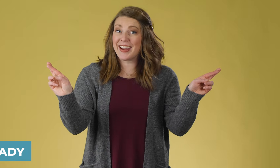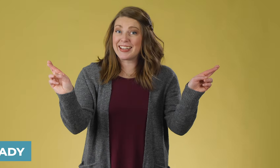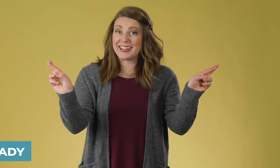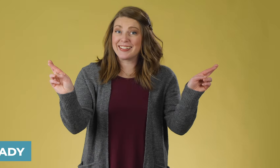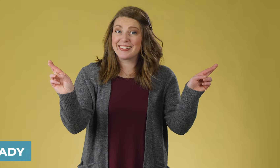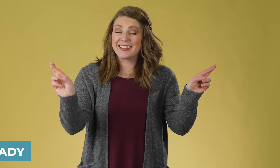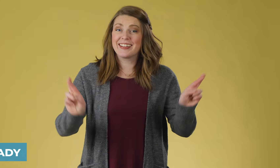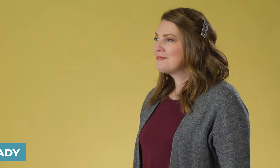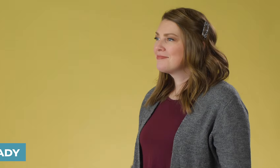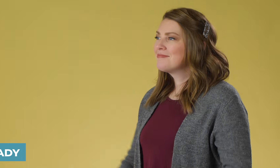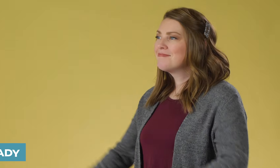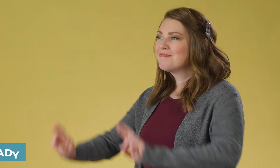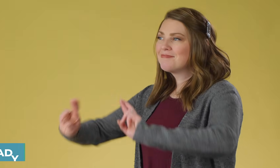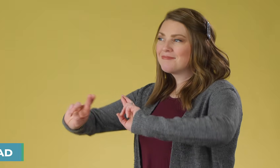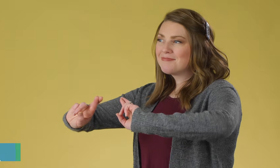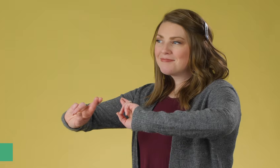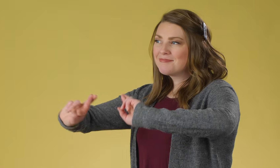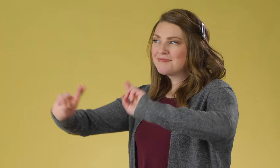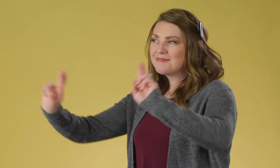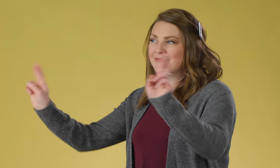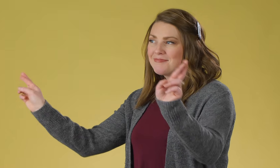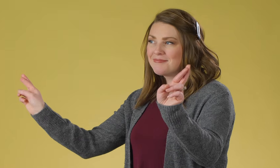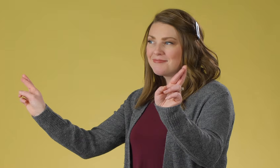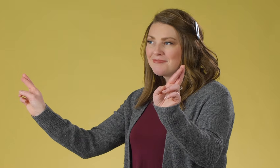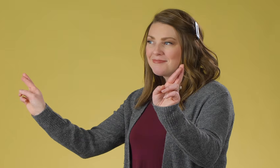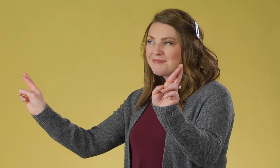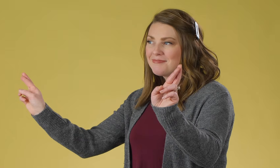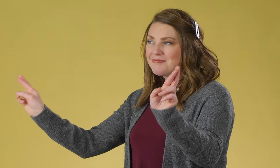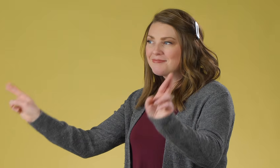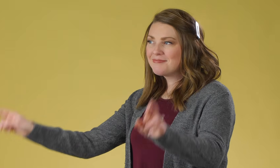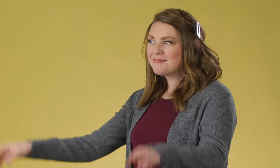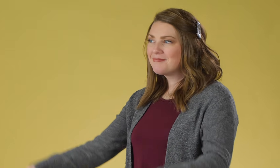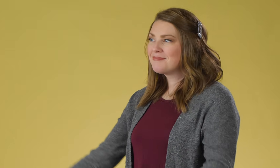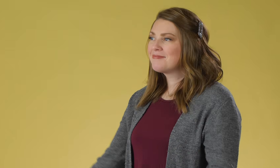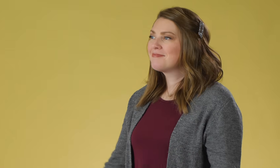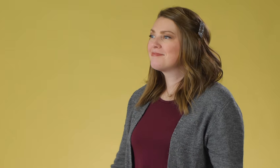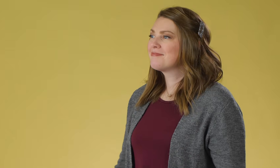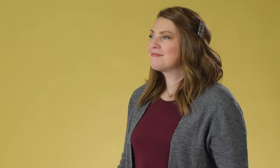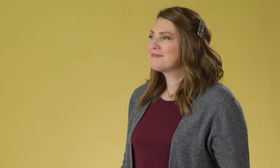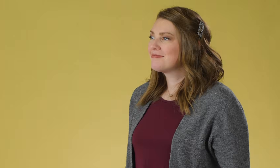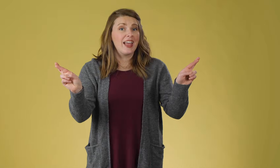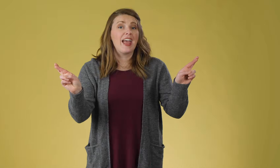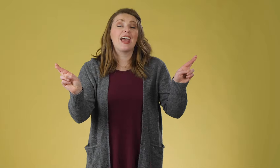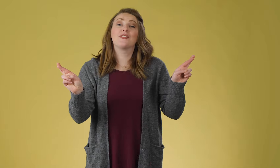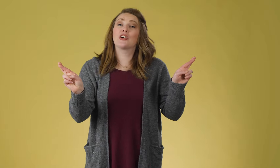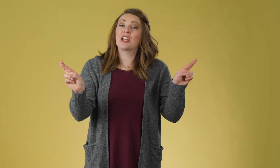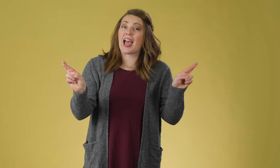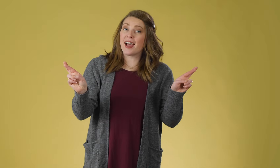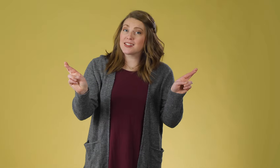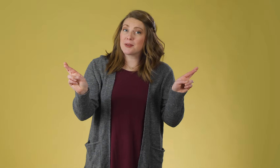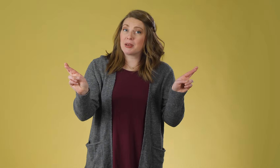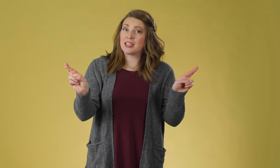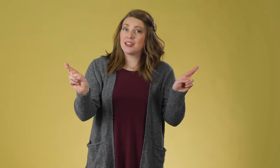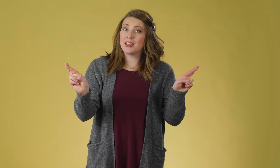ready,' you have 'R' shaped hands moving out together and if you're gonna ask somebody